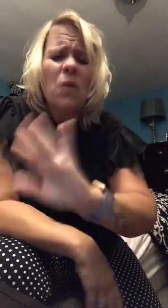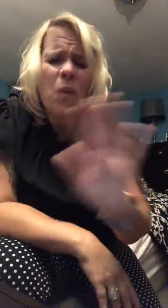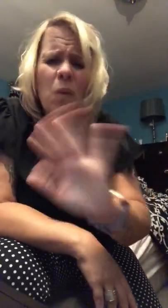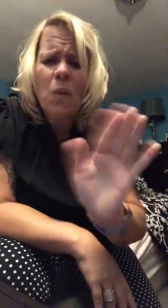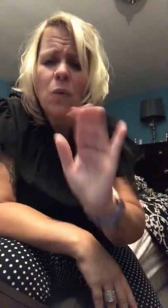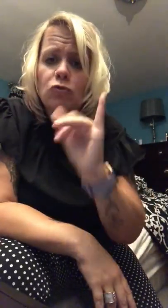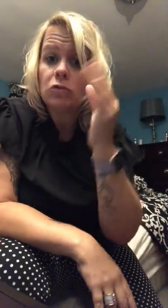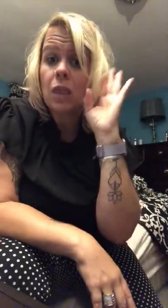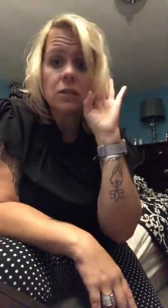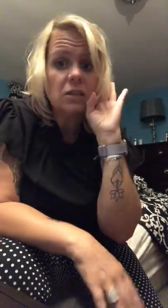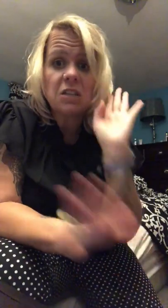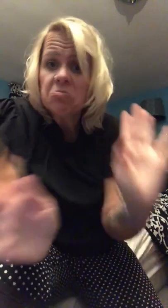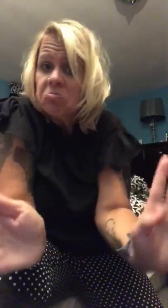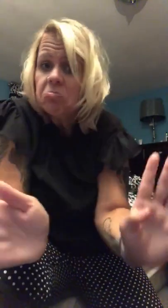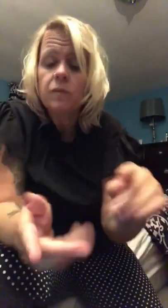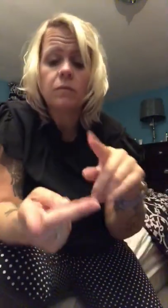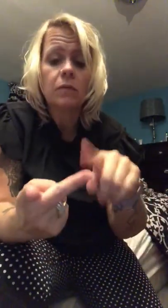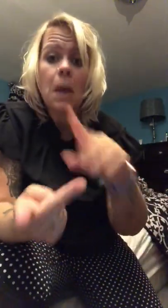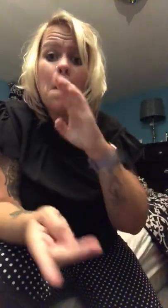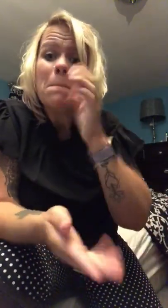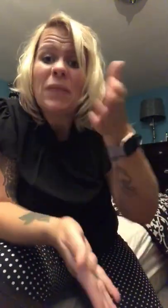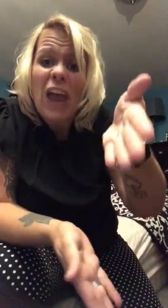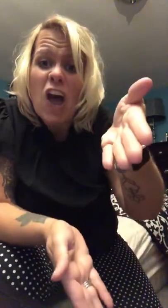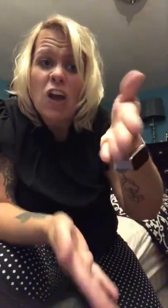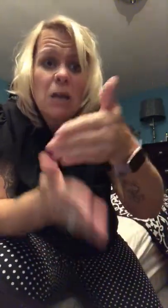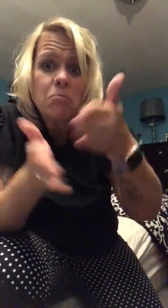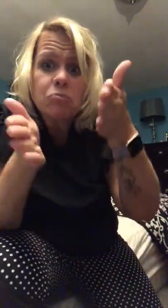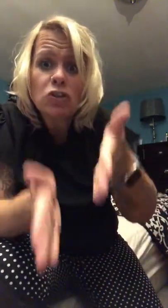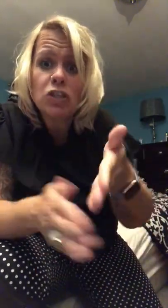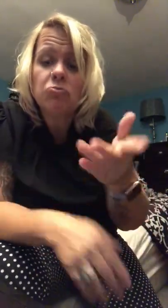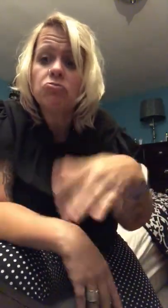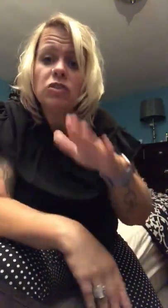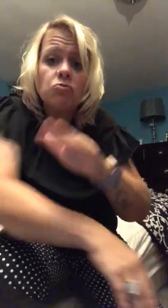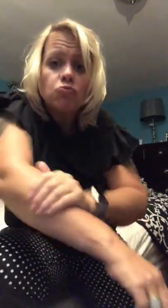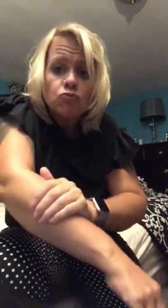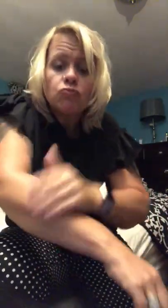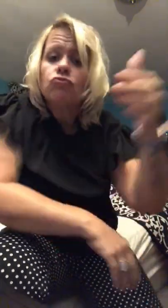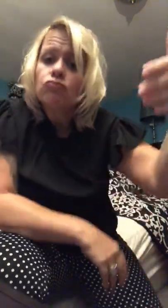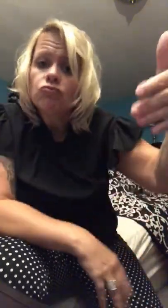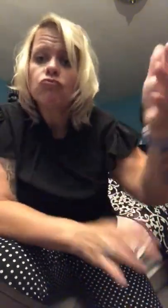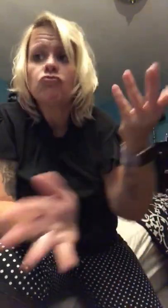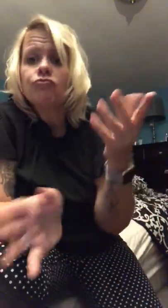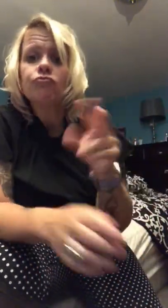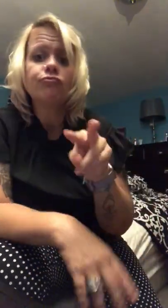Listen. Be there in person. Give them kind bodily contact.